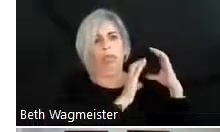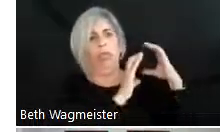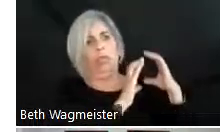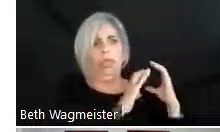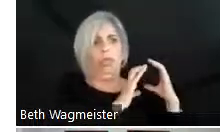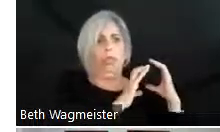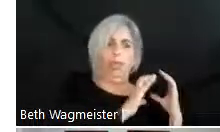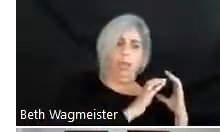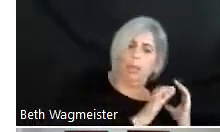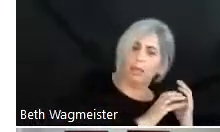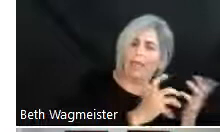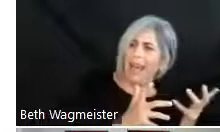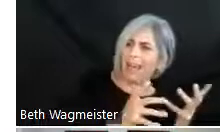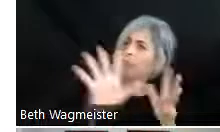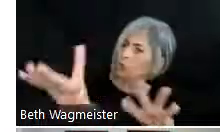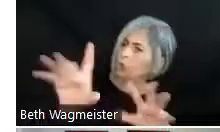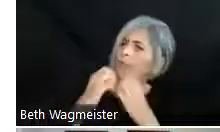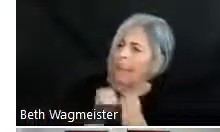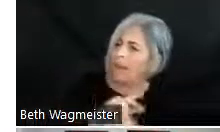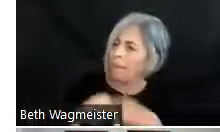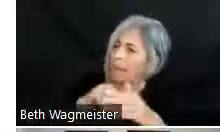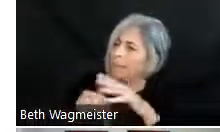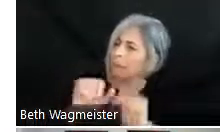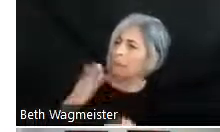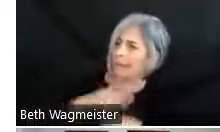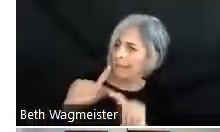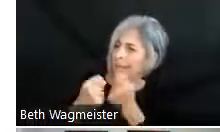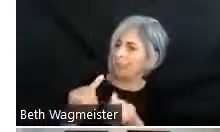into teams and say you should care about accessibility right now. It's important for you to care